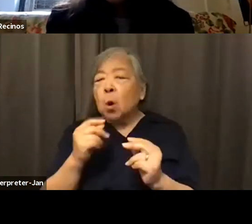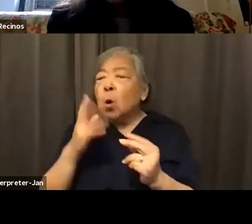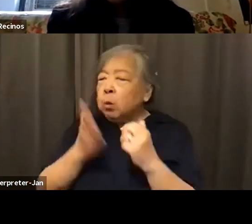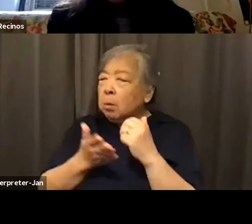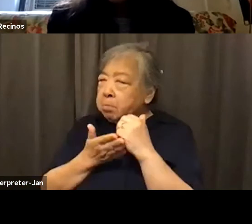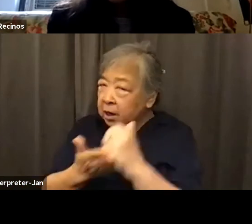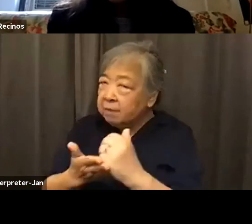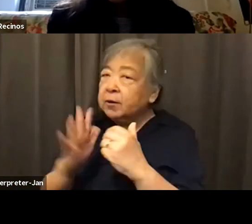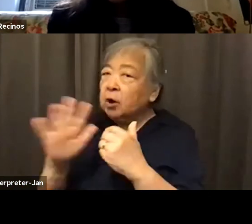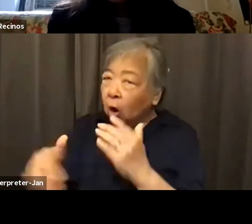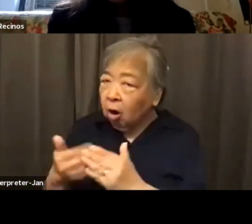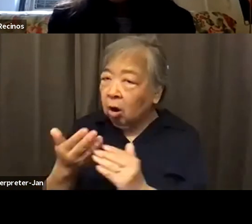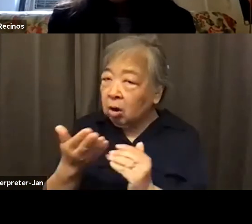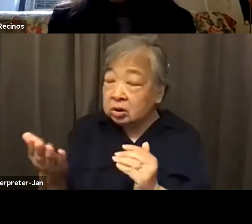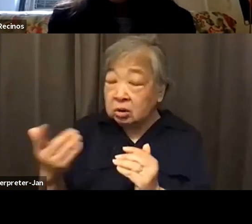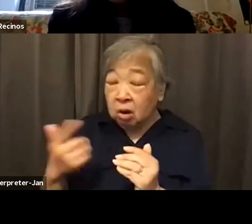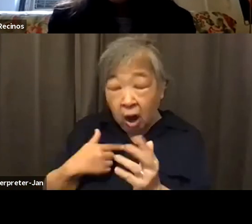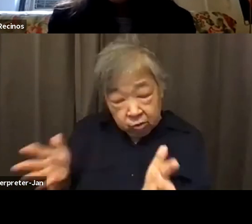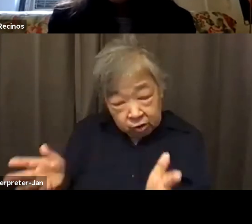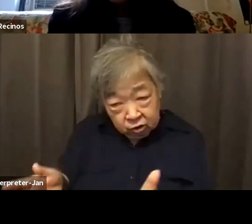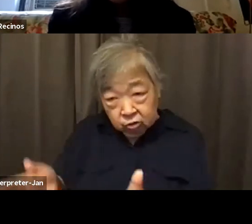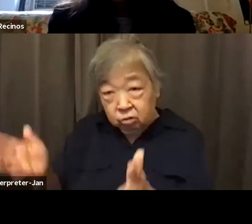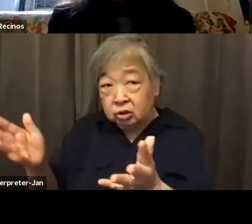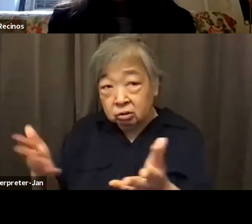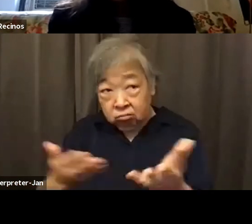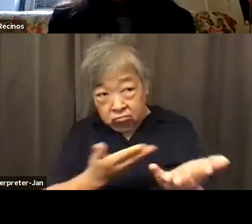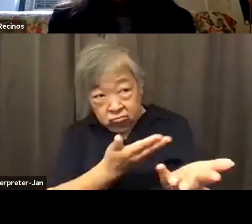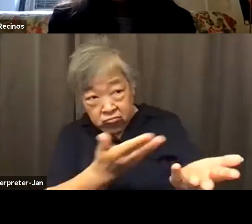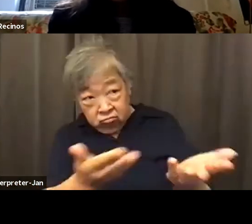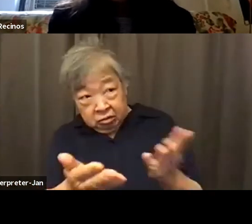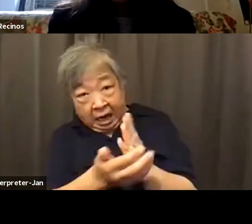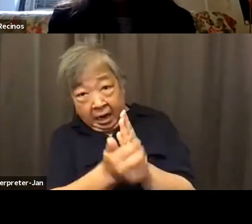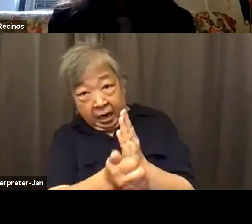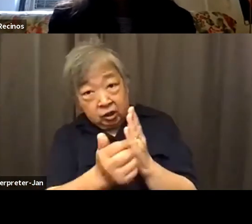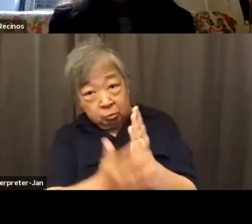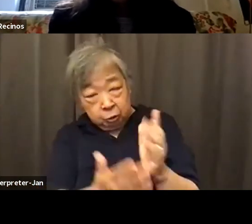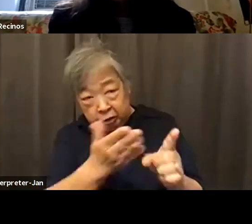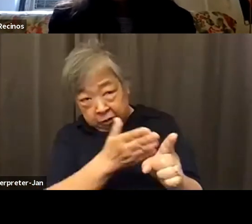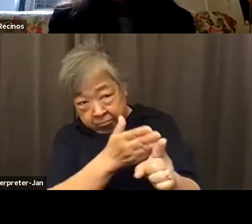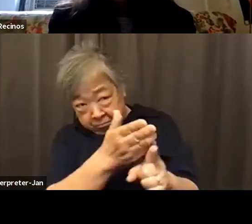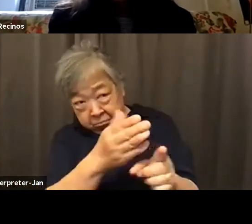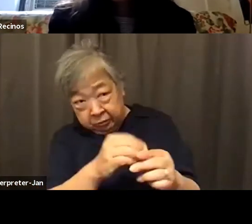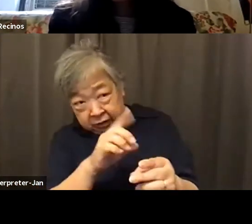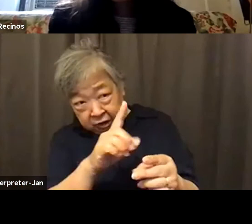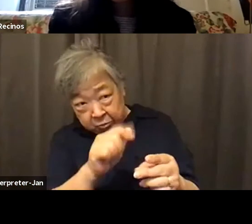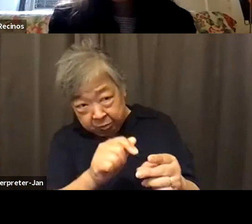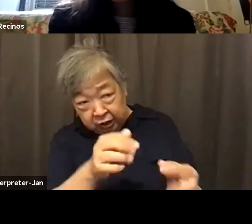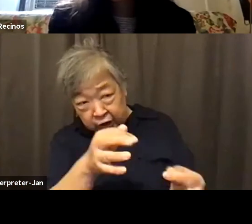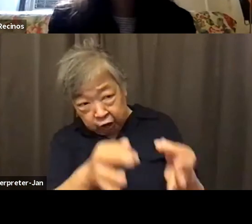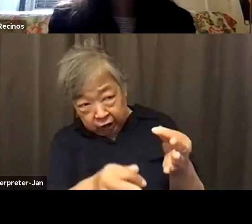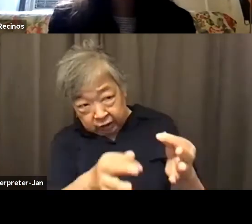encourage bringing those people who are experts in the disability justice field in that conversation.